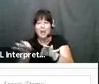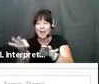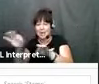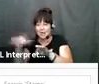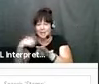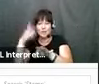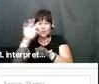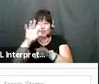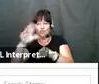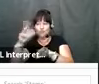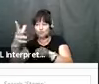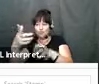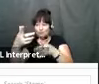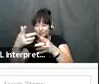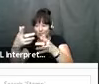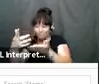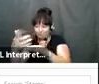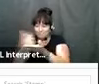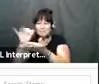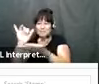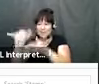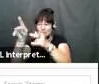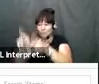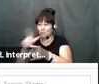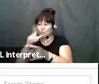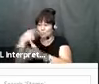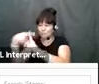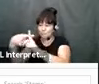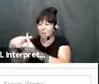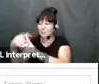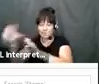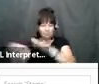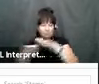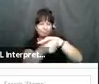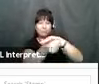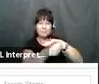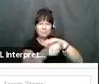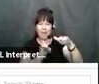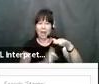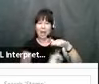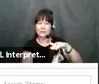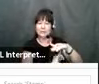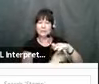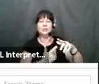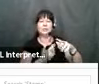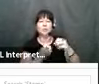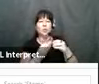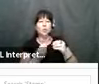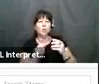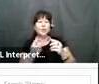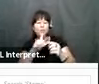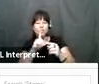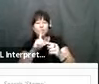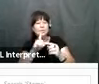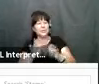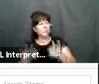the community, getting their contacts to quarantine and be tested. So it's actually a really in the long run, this is how we're going to beat covid,